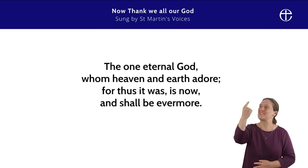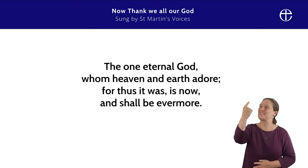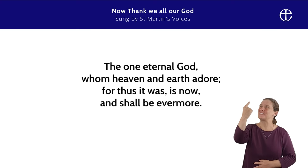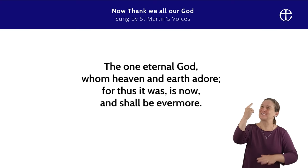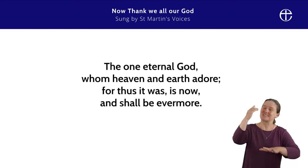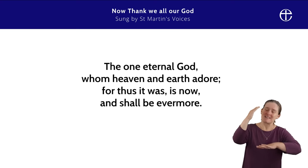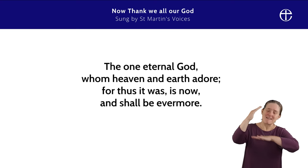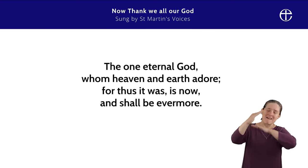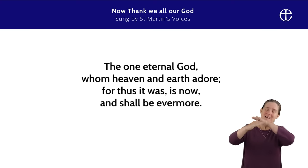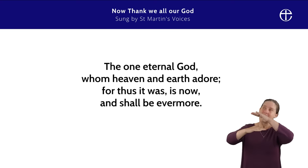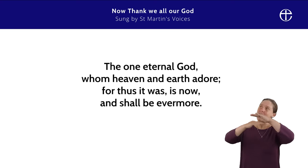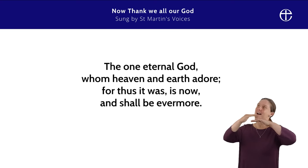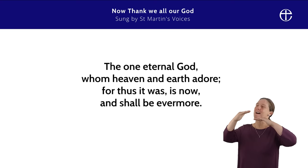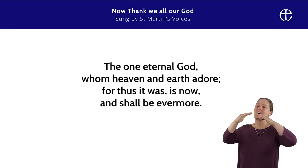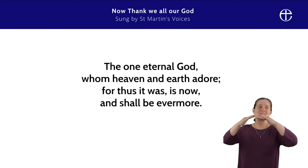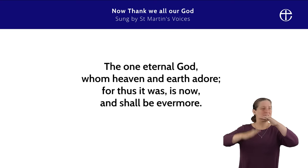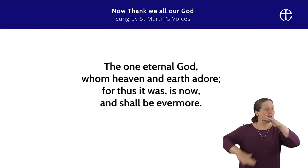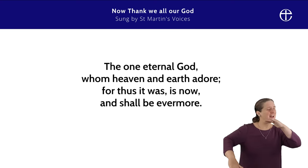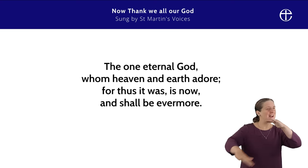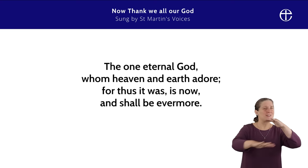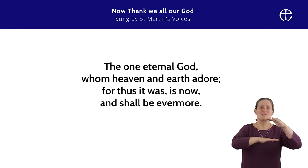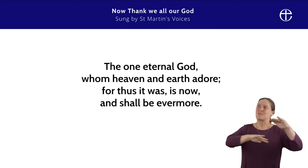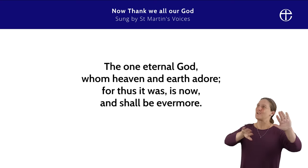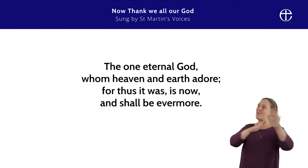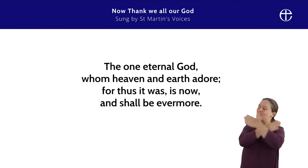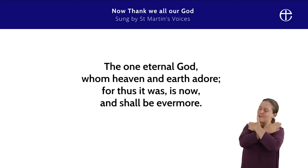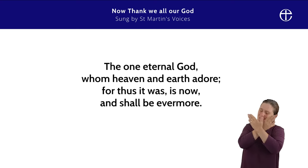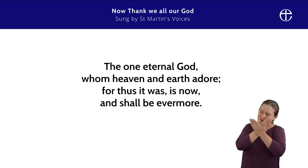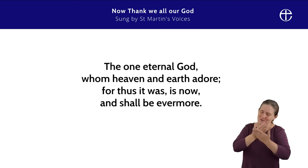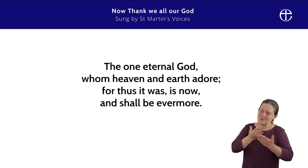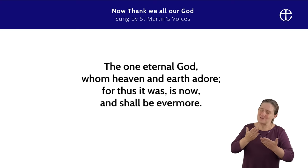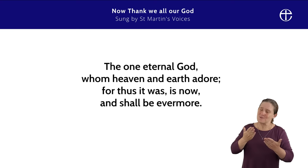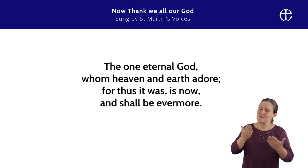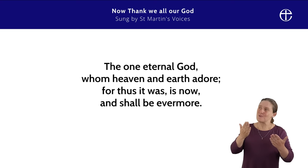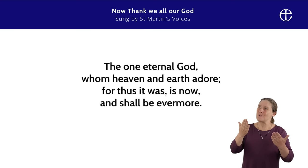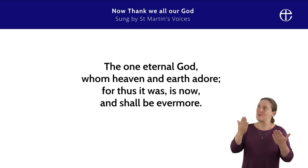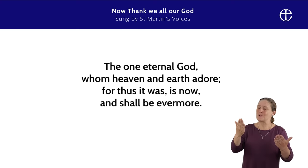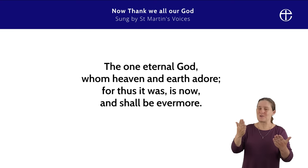Whom heaven and earth adore